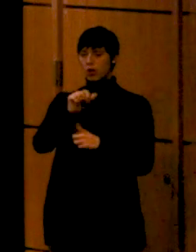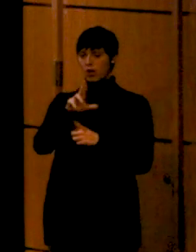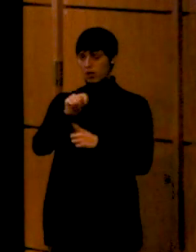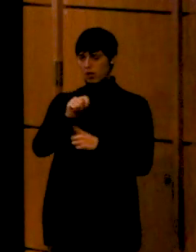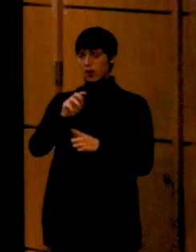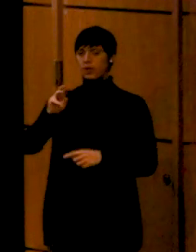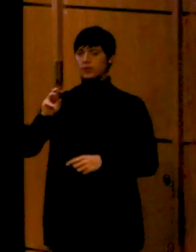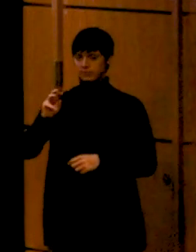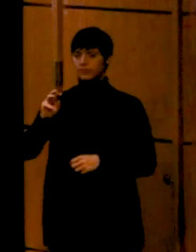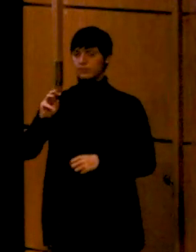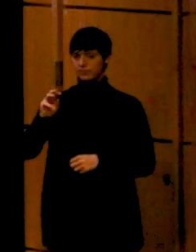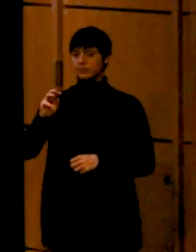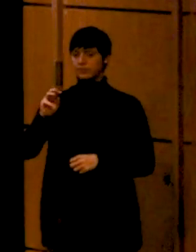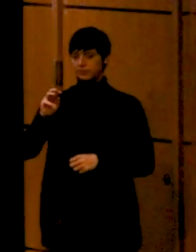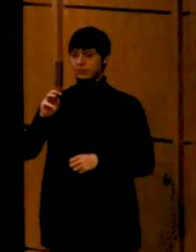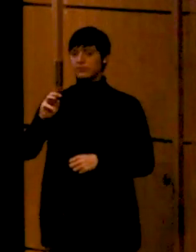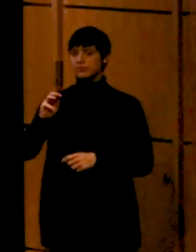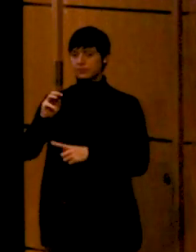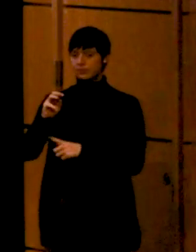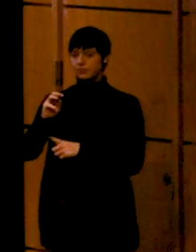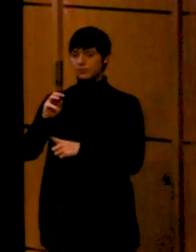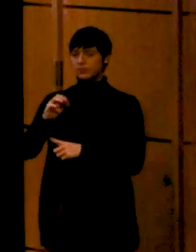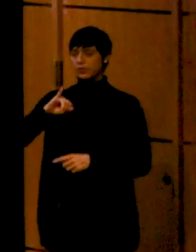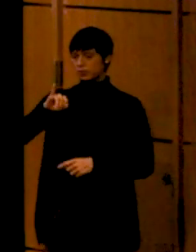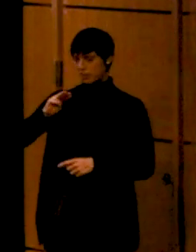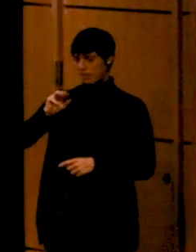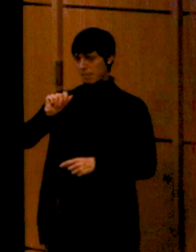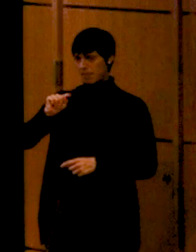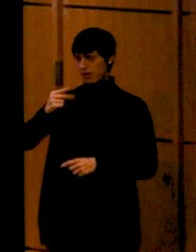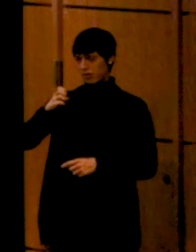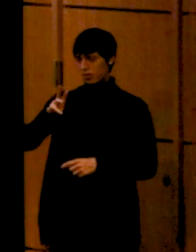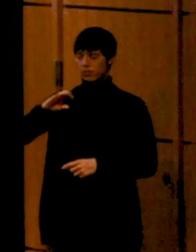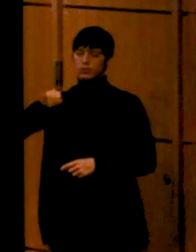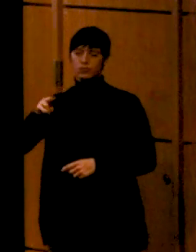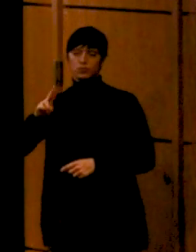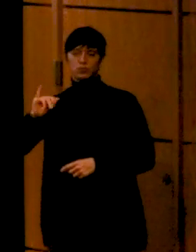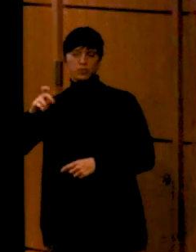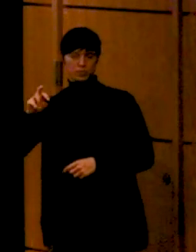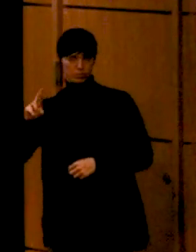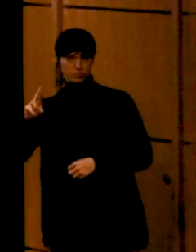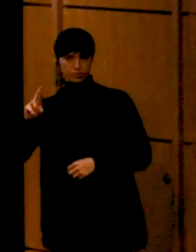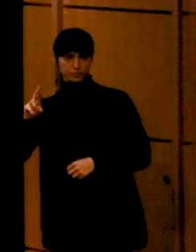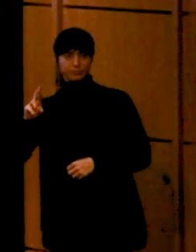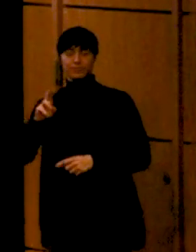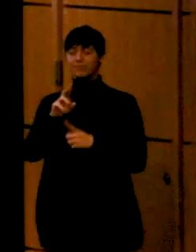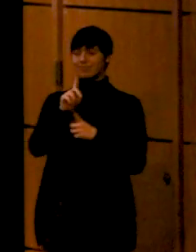European Art, joining the museum in January of 2013 as the first full-time Curator of